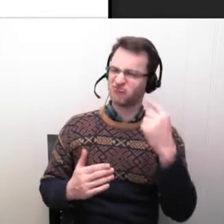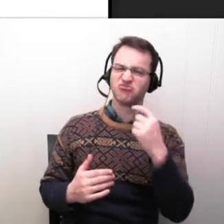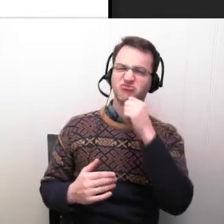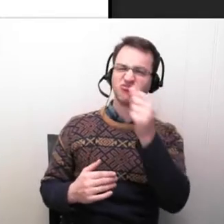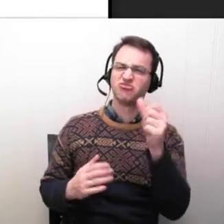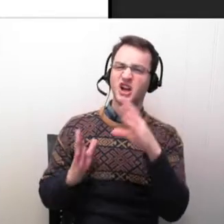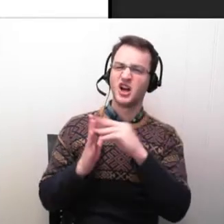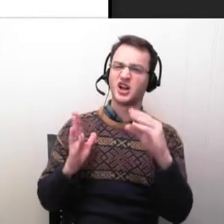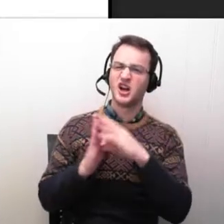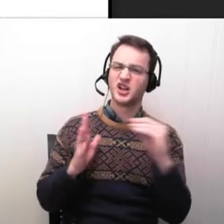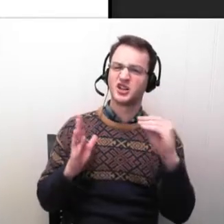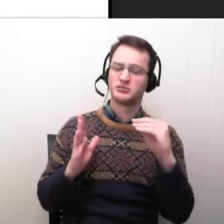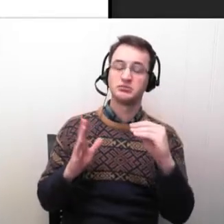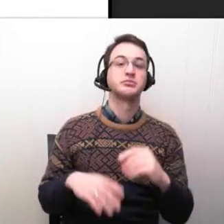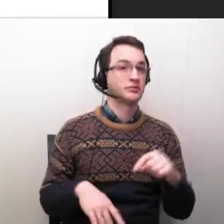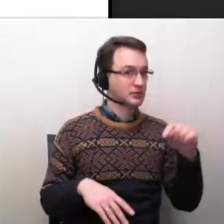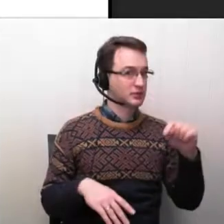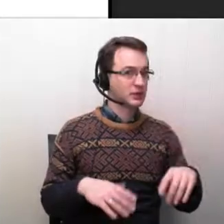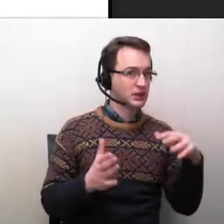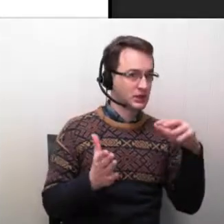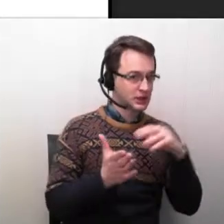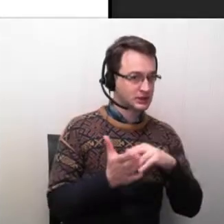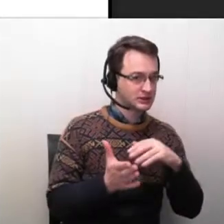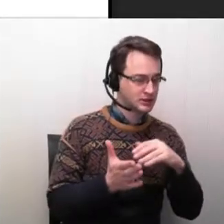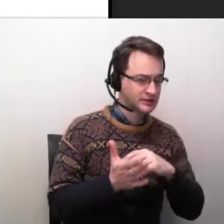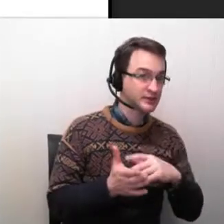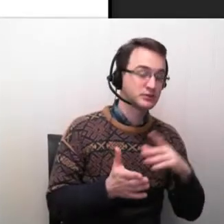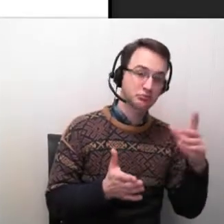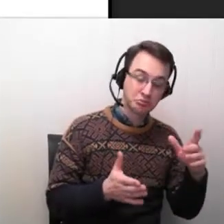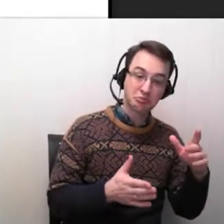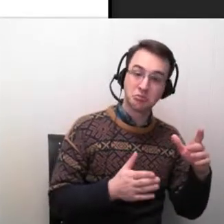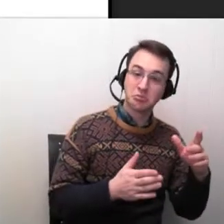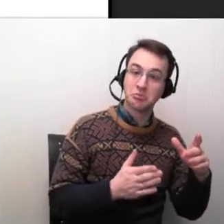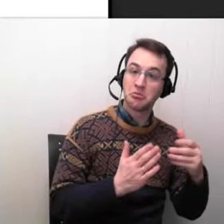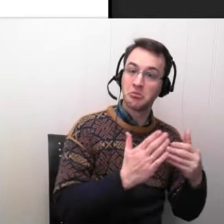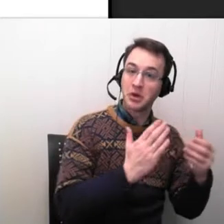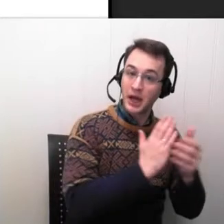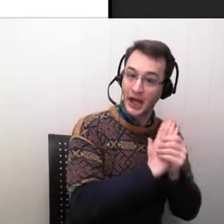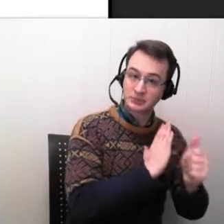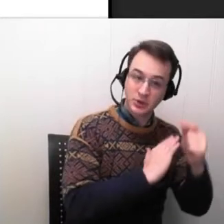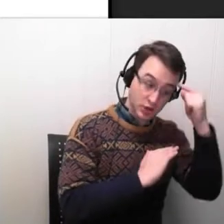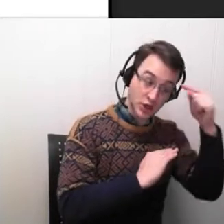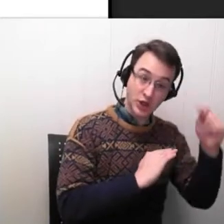tests whether experts connect their knowledge of signs like SIT to iconically related sign